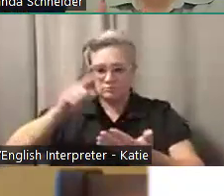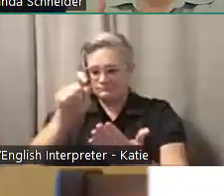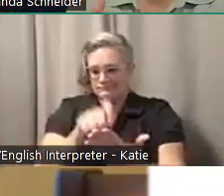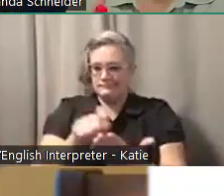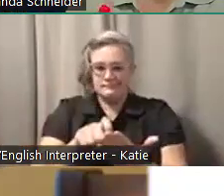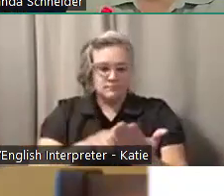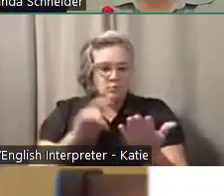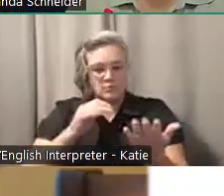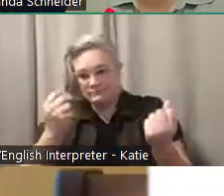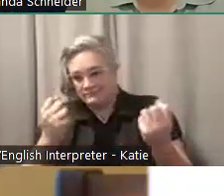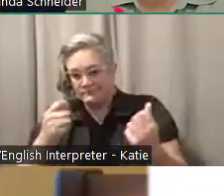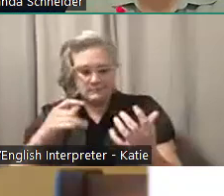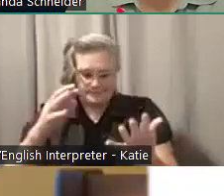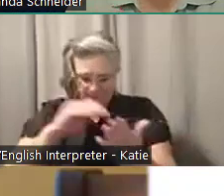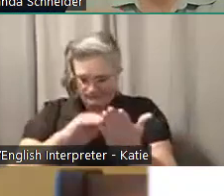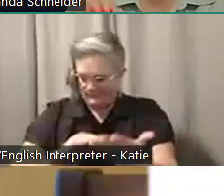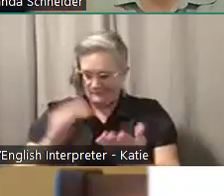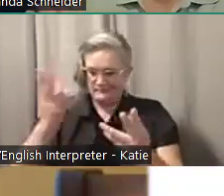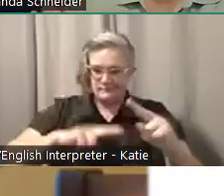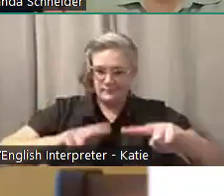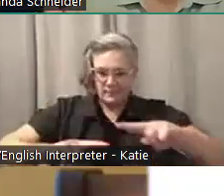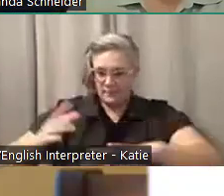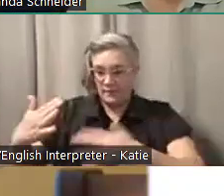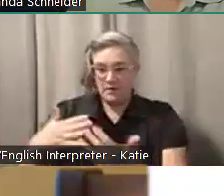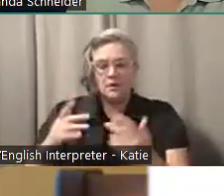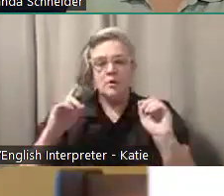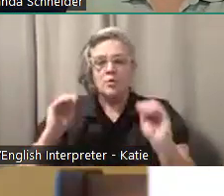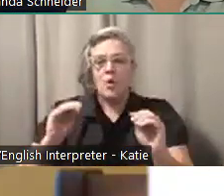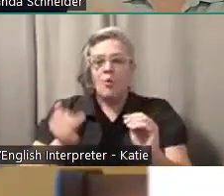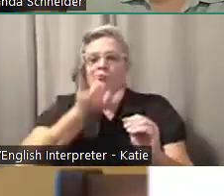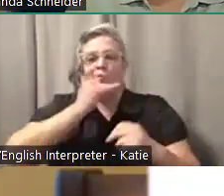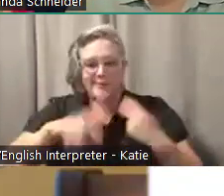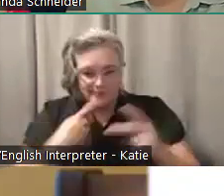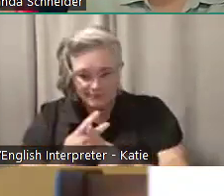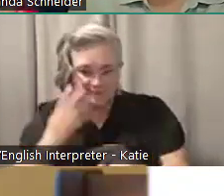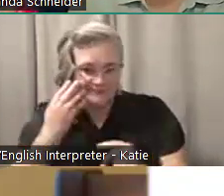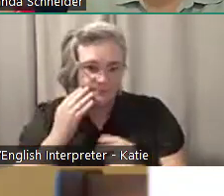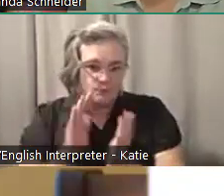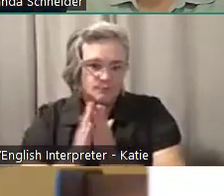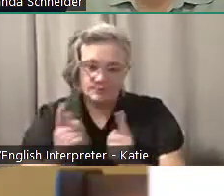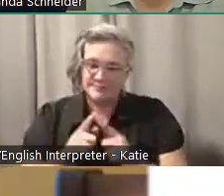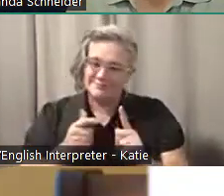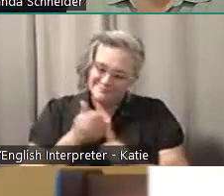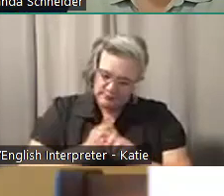Any form that works well for you. There's no wrong experience book. Um, but find a way to build it into your routine.